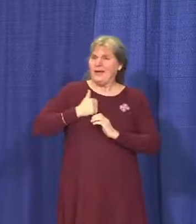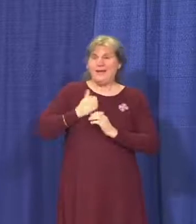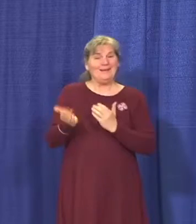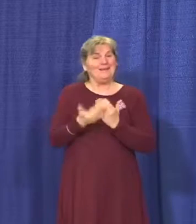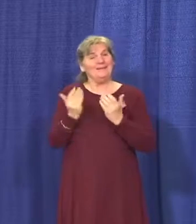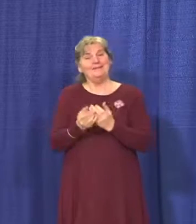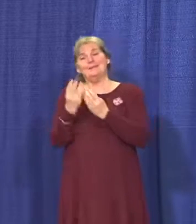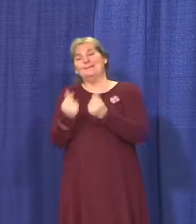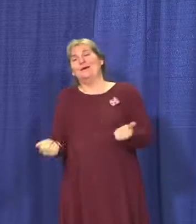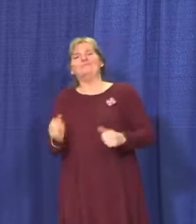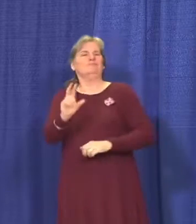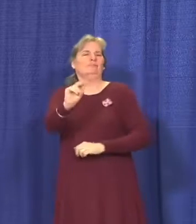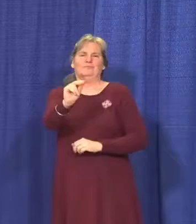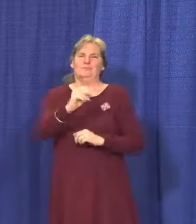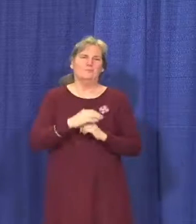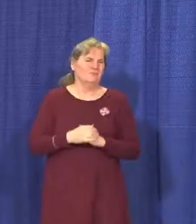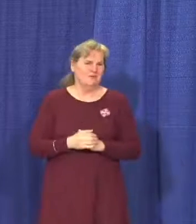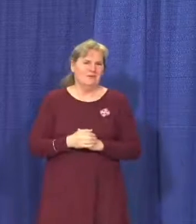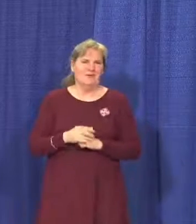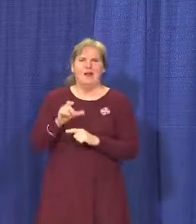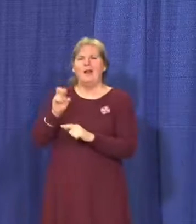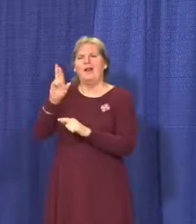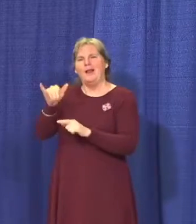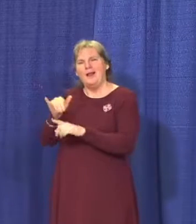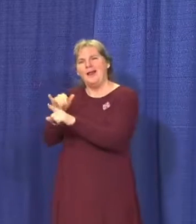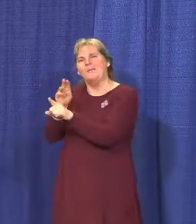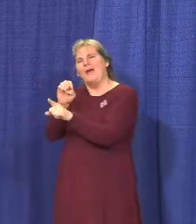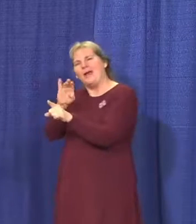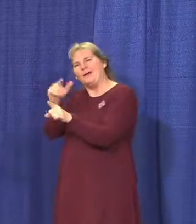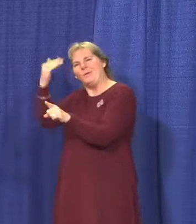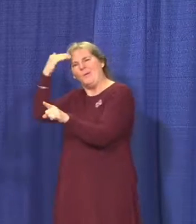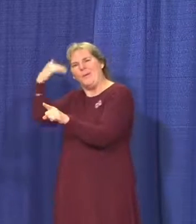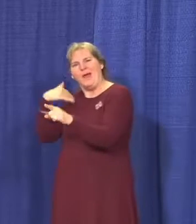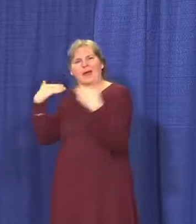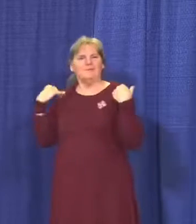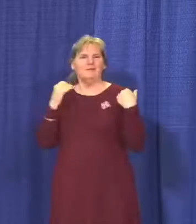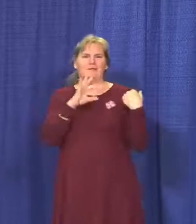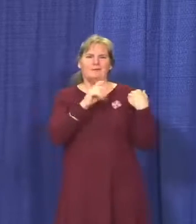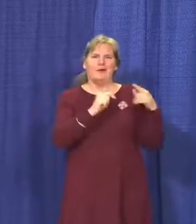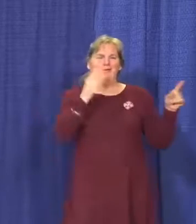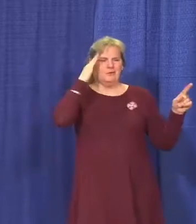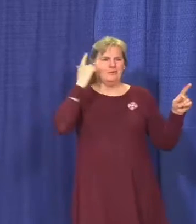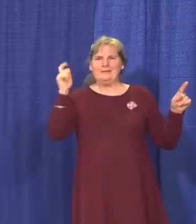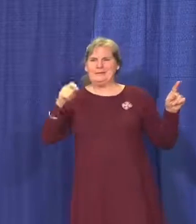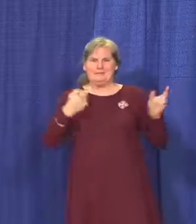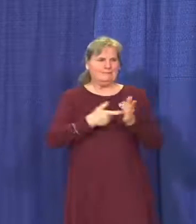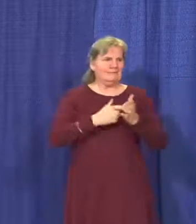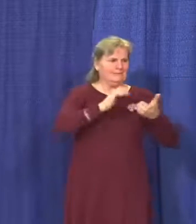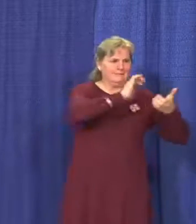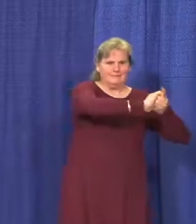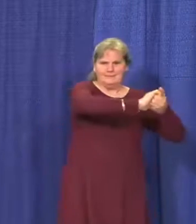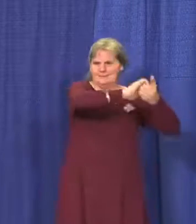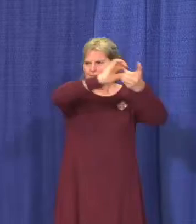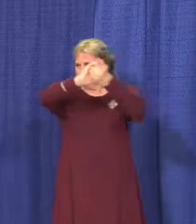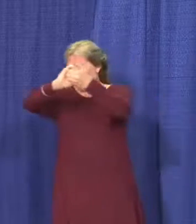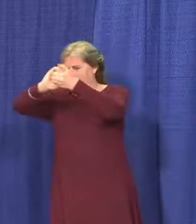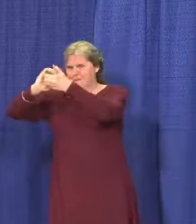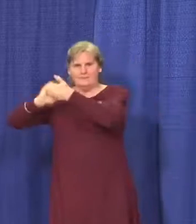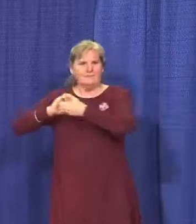fix. Ecoinfo@gov.yk.ca knows that, Minister Frost knows that. It calls for partnership, it calls for a long-term plan to